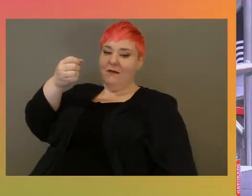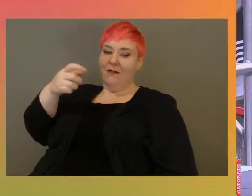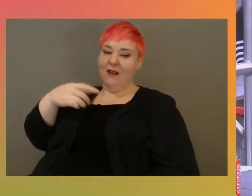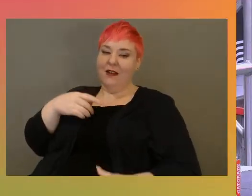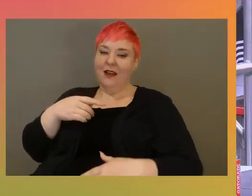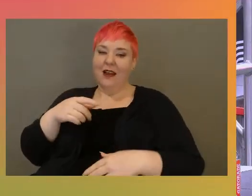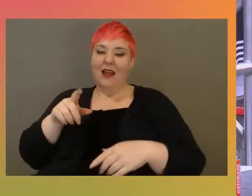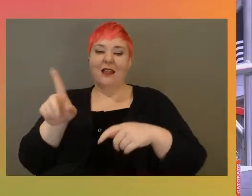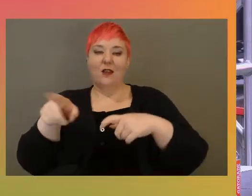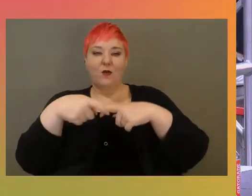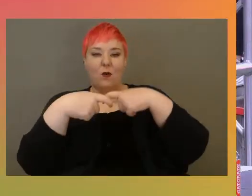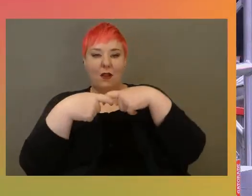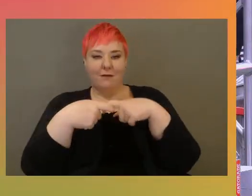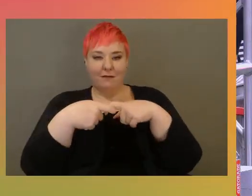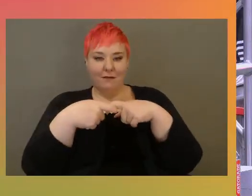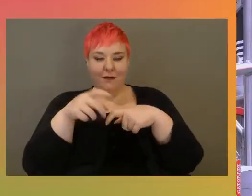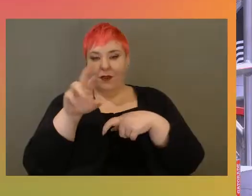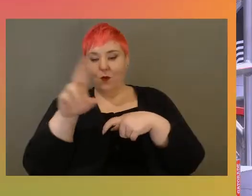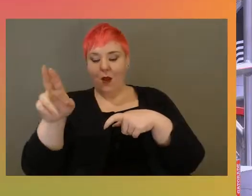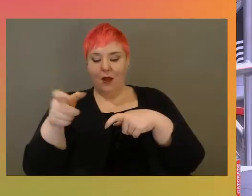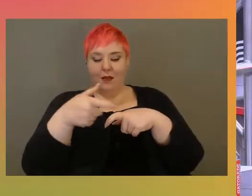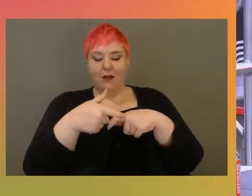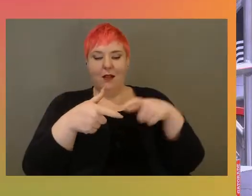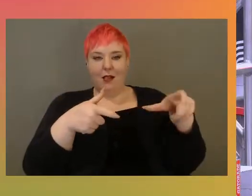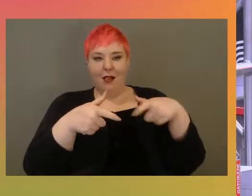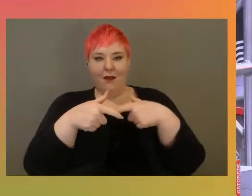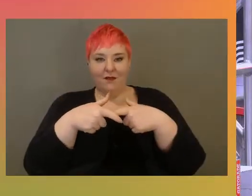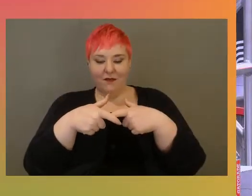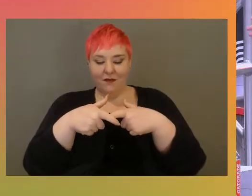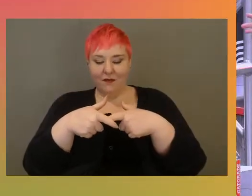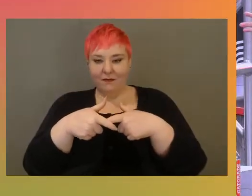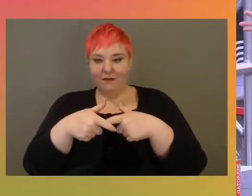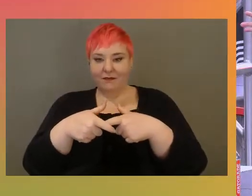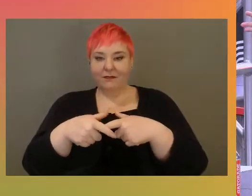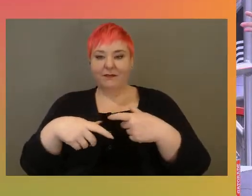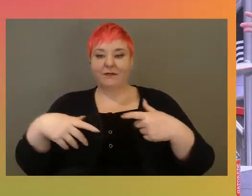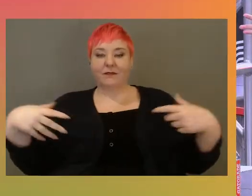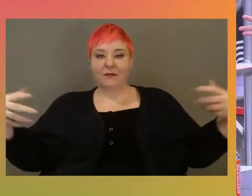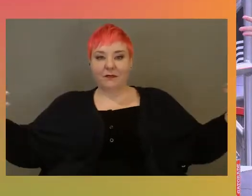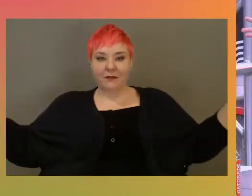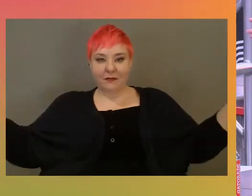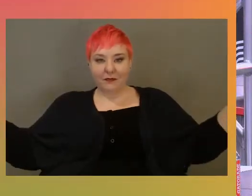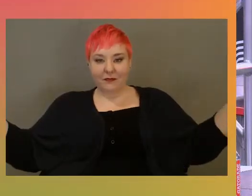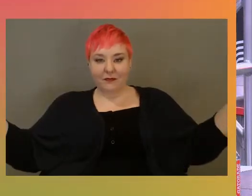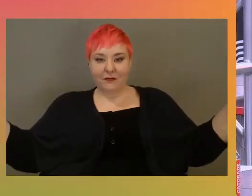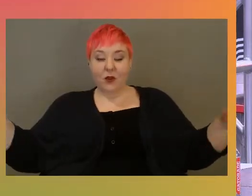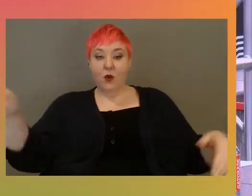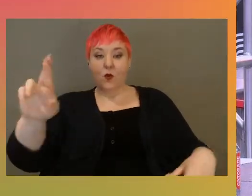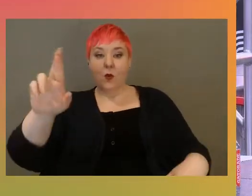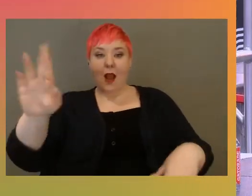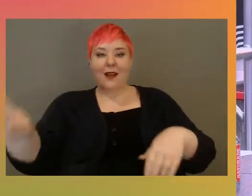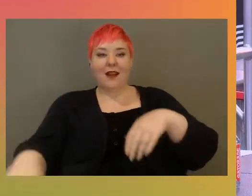YOUR CHIN AND CHEST, AND CRUSH